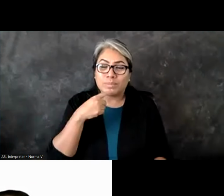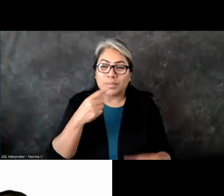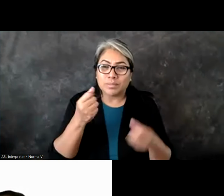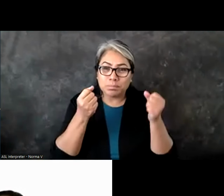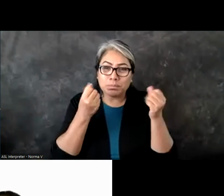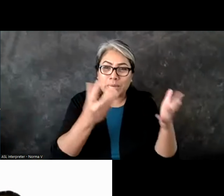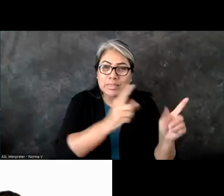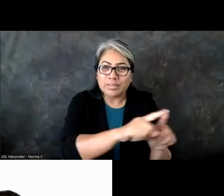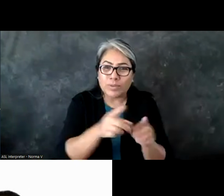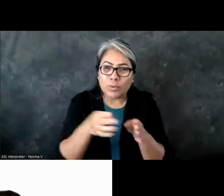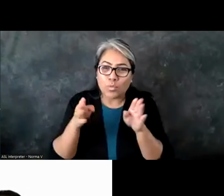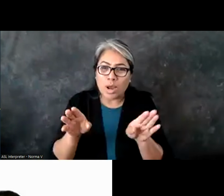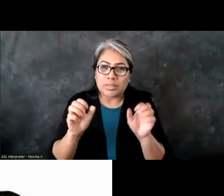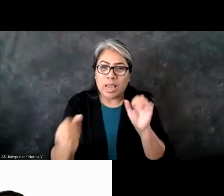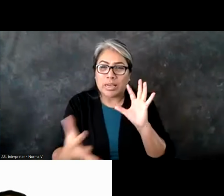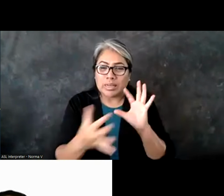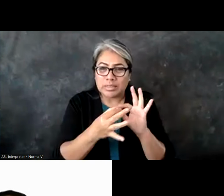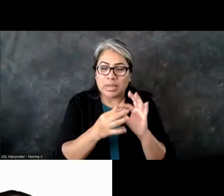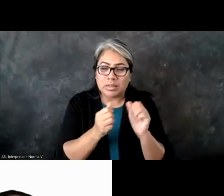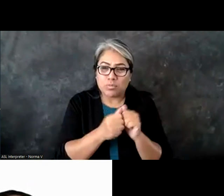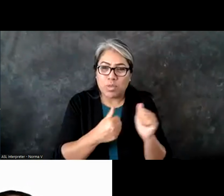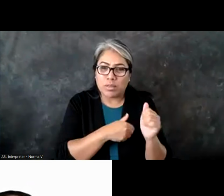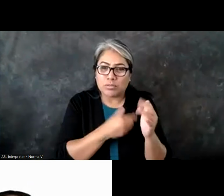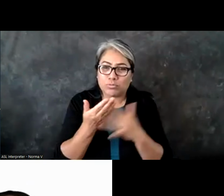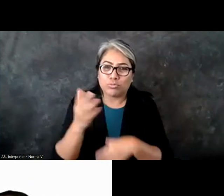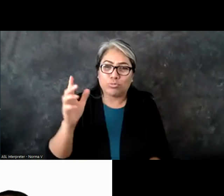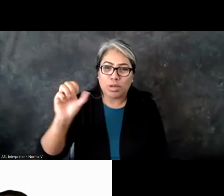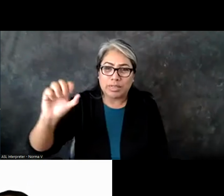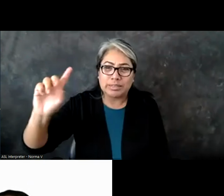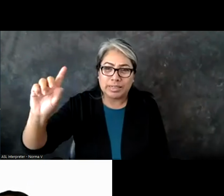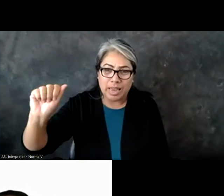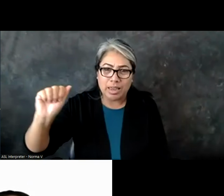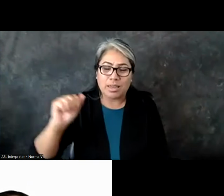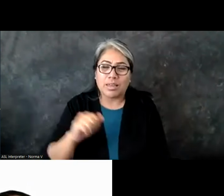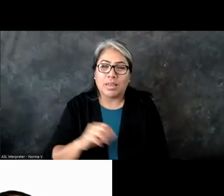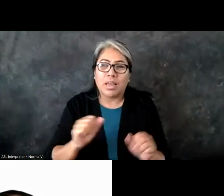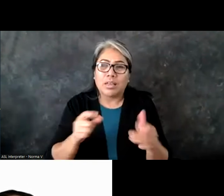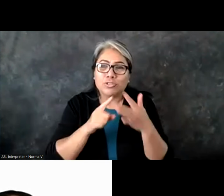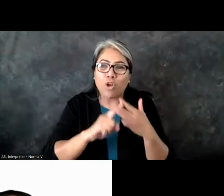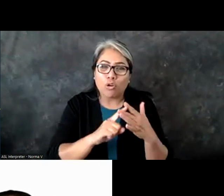connect with us, connect with us in